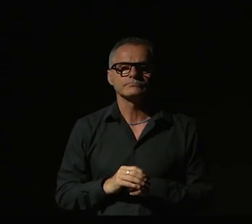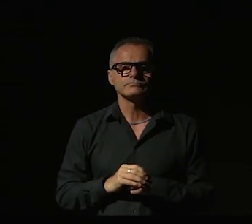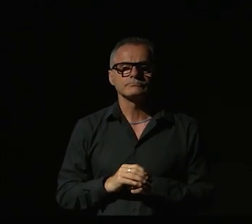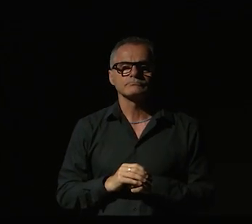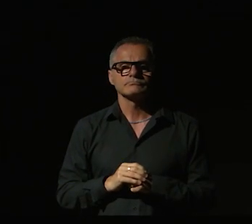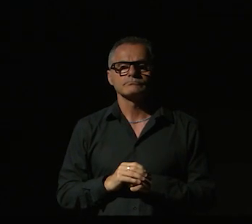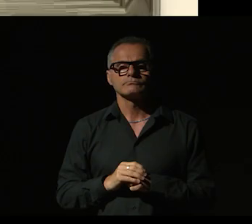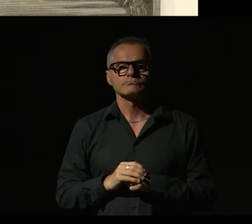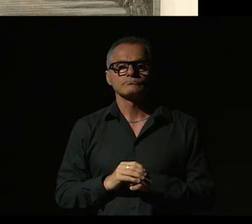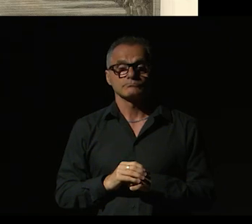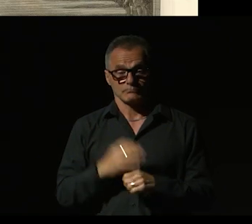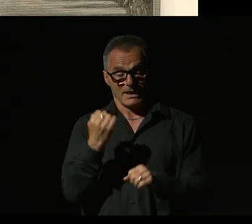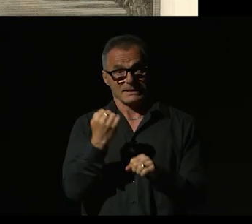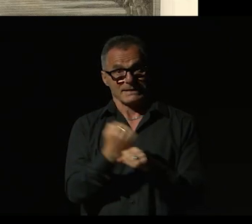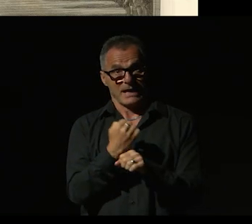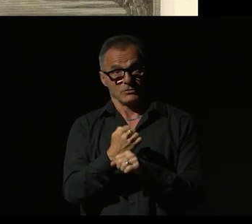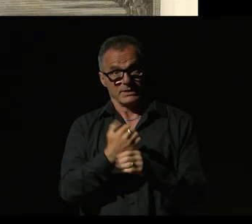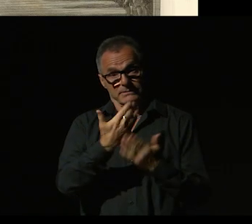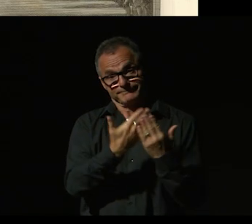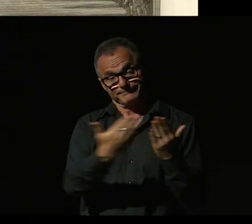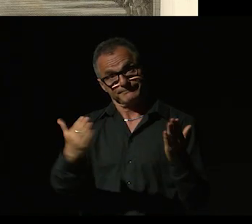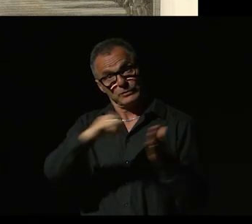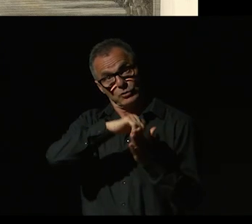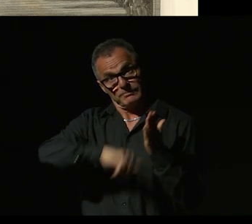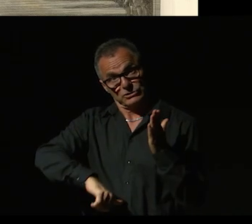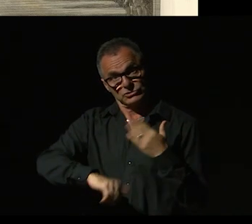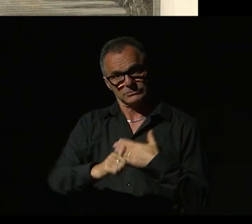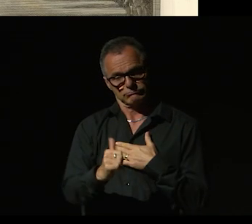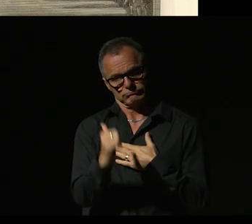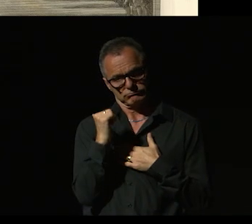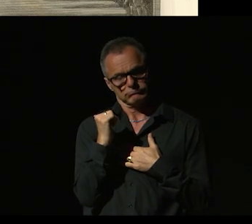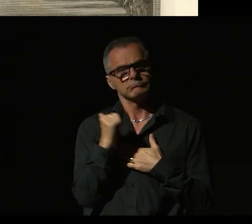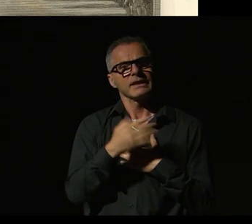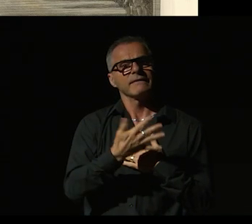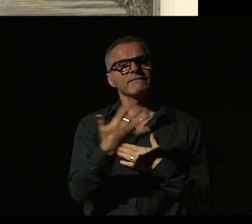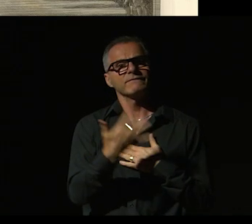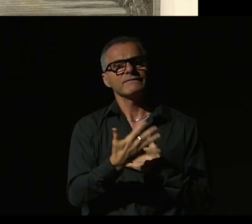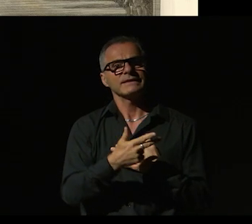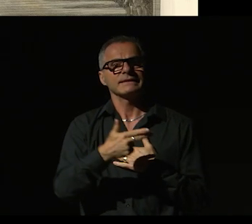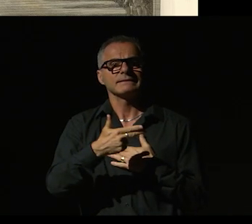The Gallery's commission likely dates to 1597 - we have very few documents that actually help us